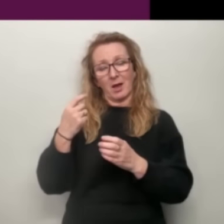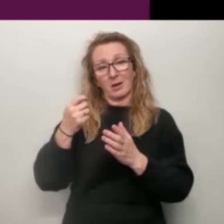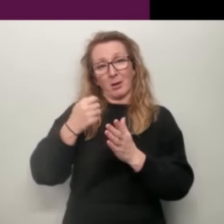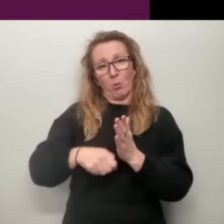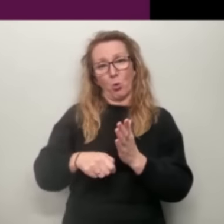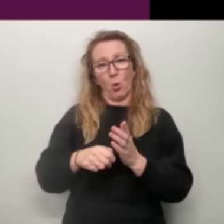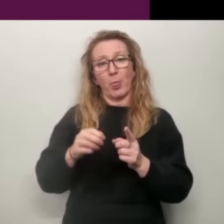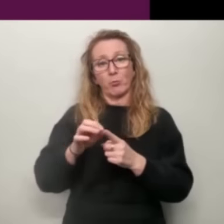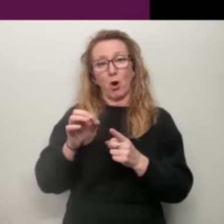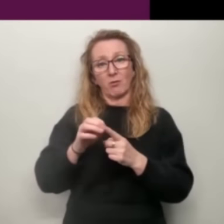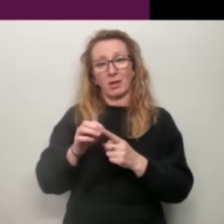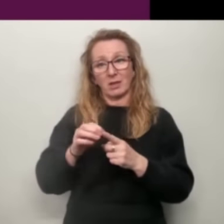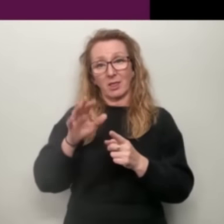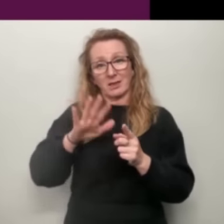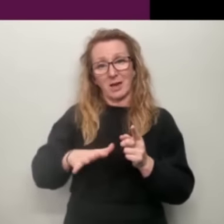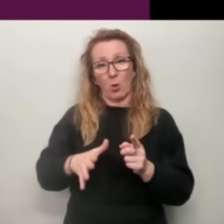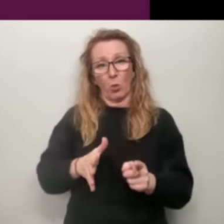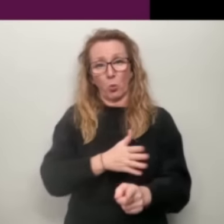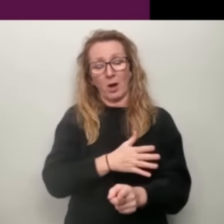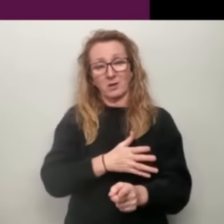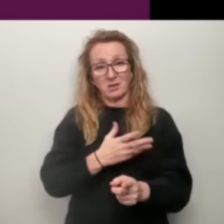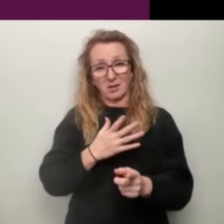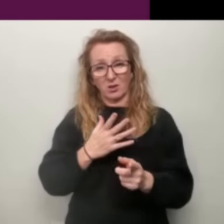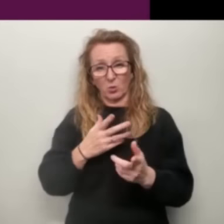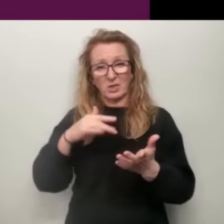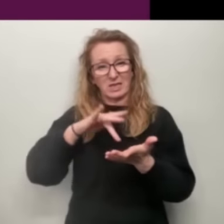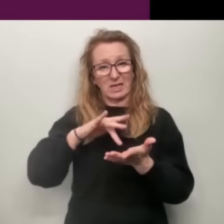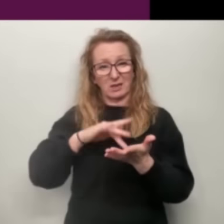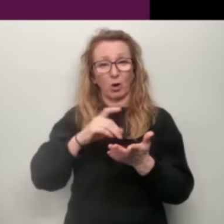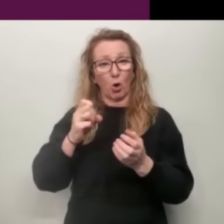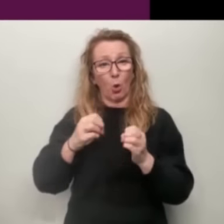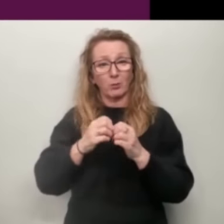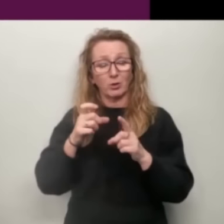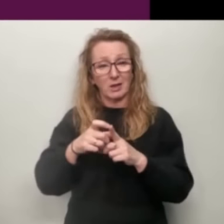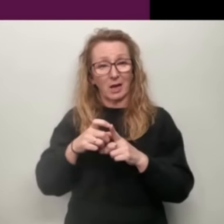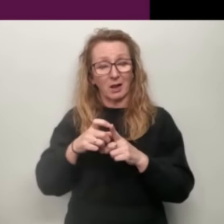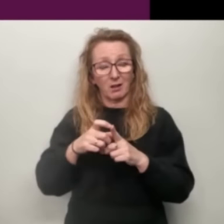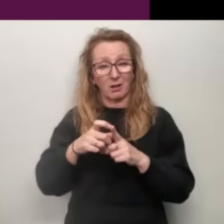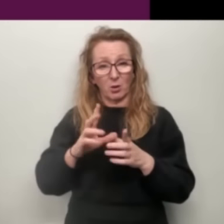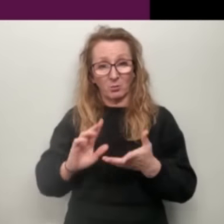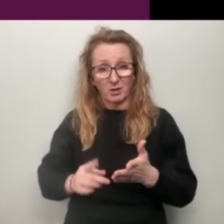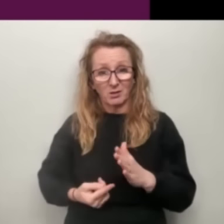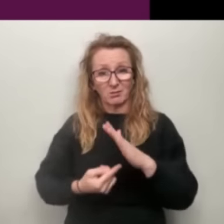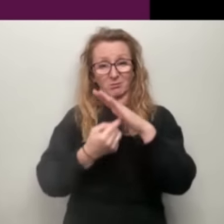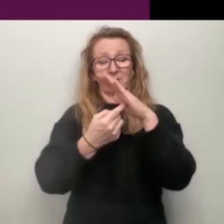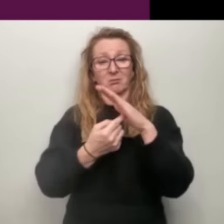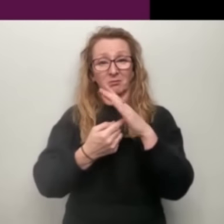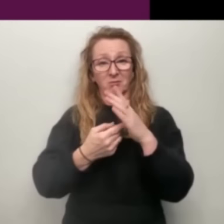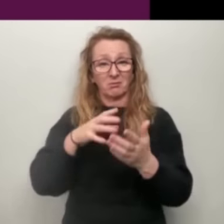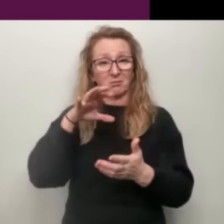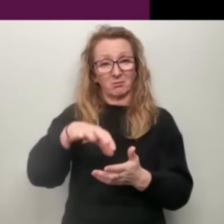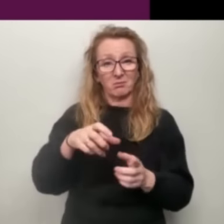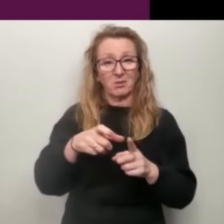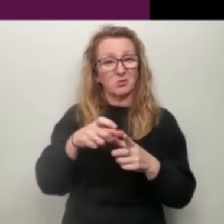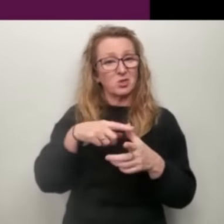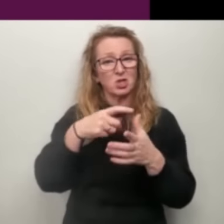This manner encompassed the area of Coalbrookdale that would later rise to prominence as the site of Darby family's innovations.